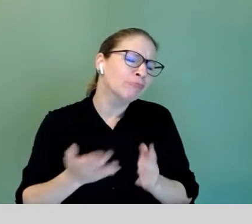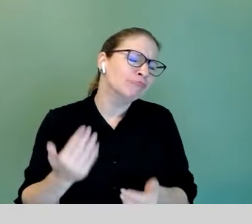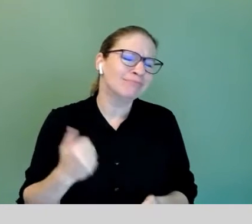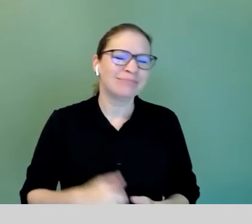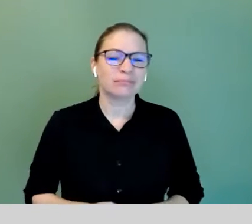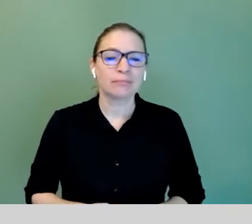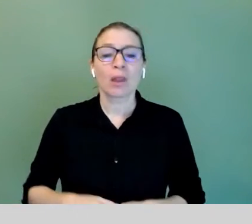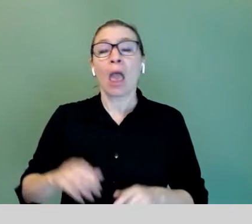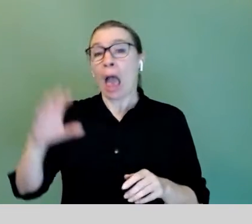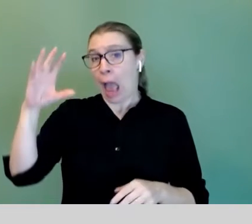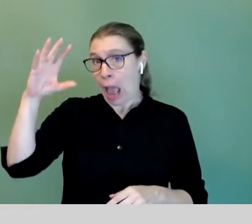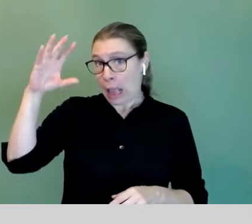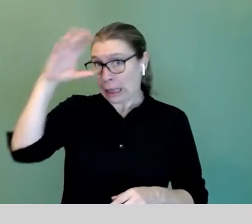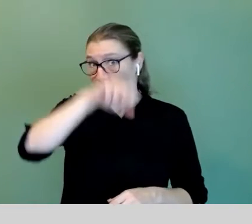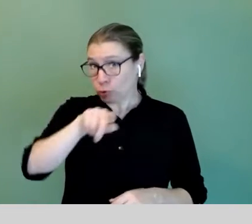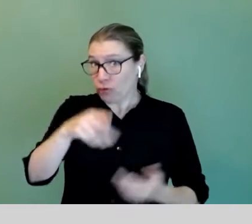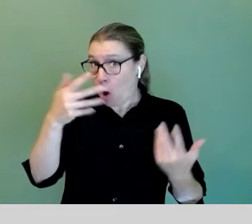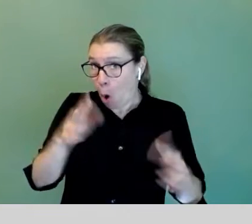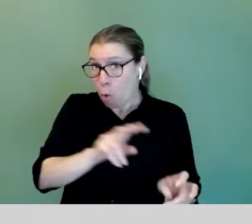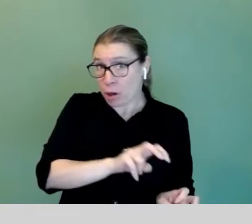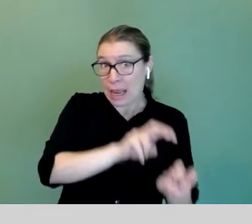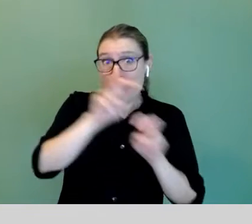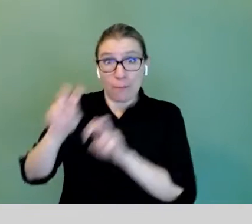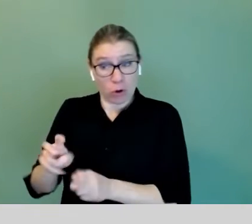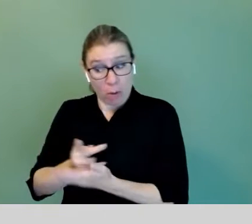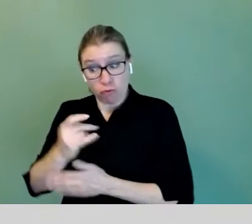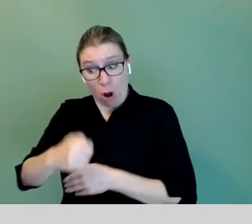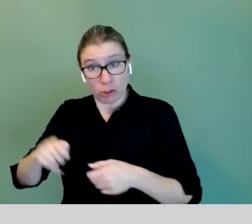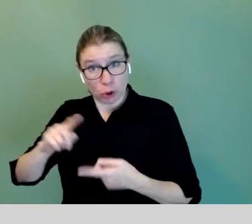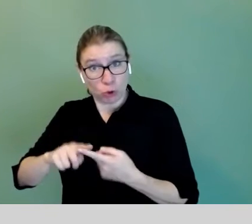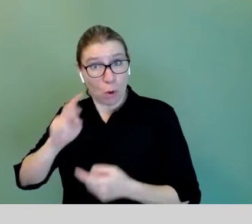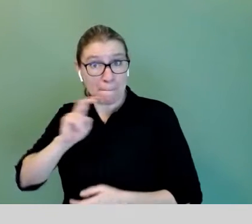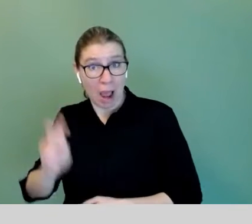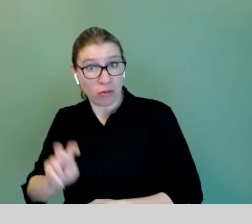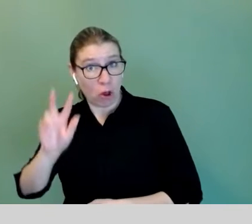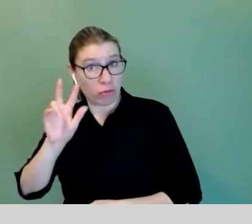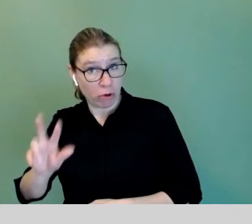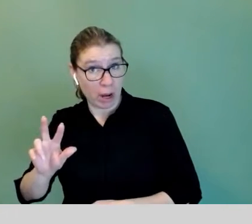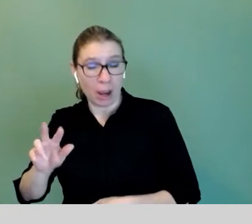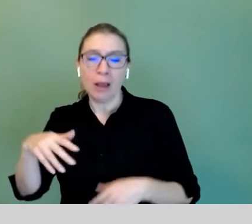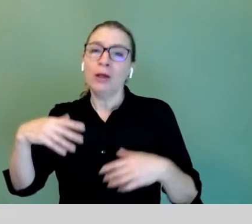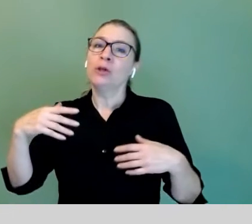So I suppose that you have already migrated your project to Python 3 entirely.